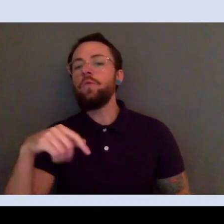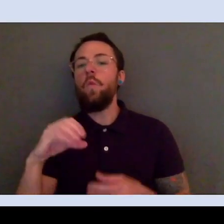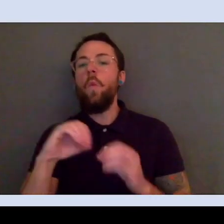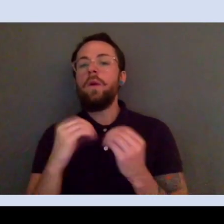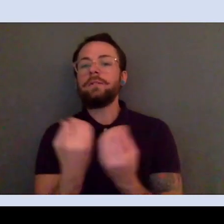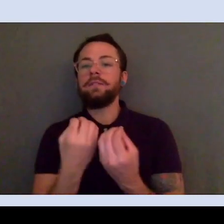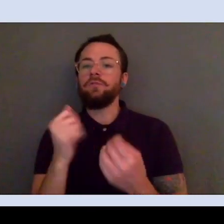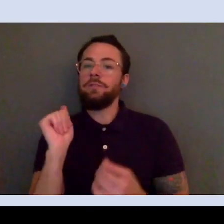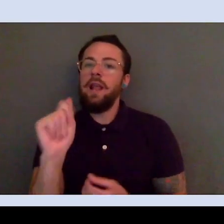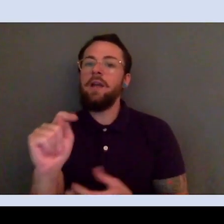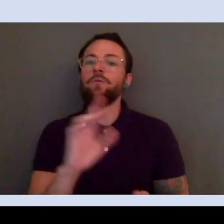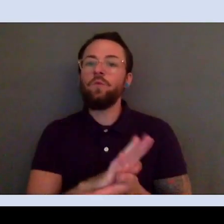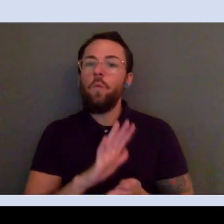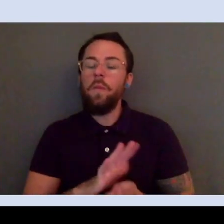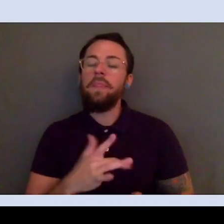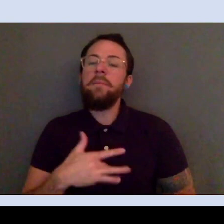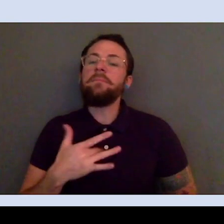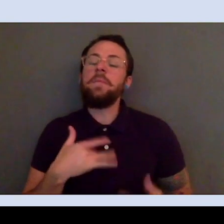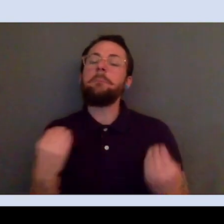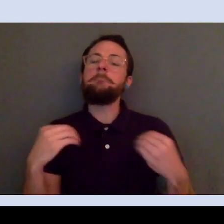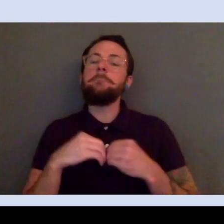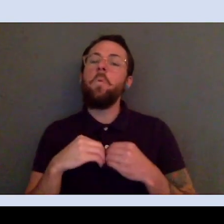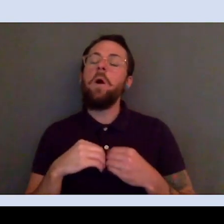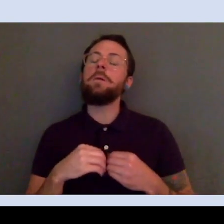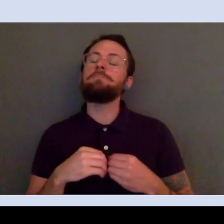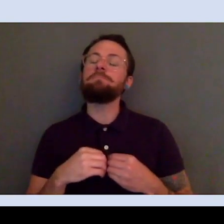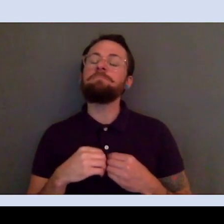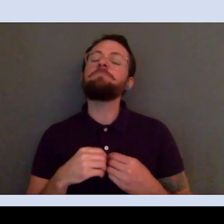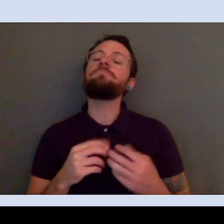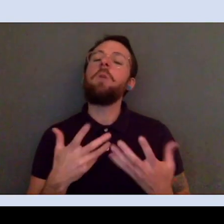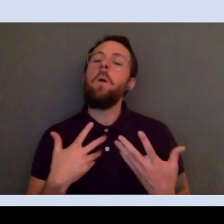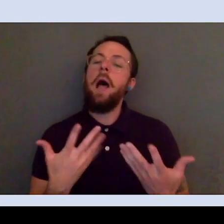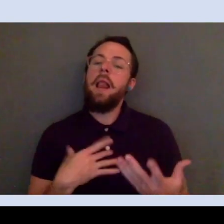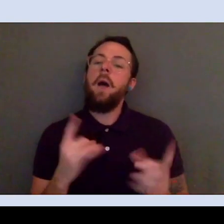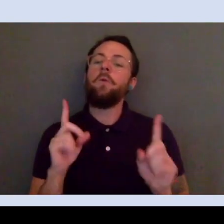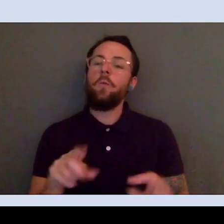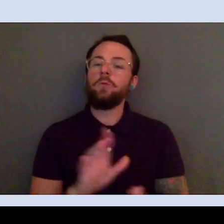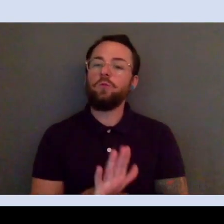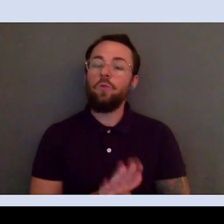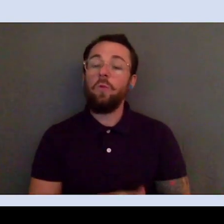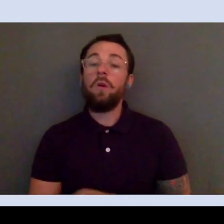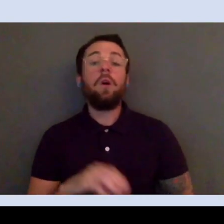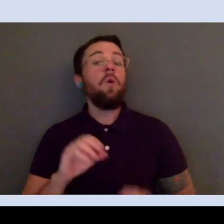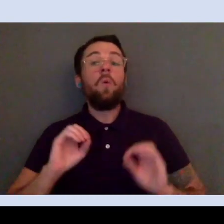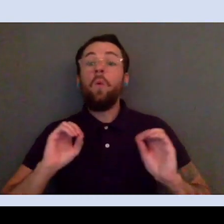like a gay, straight alliance or when there's already an LGBTQ organization at the school